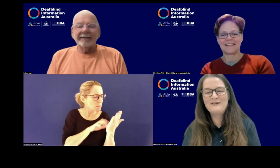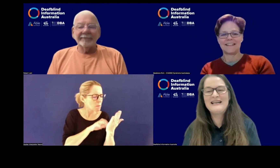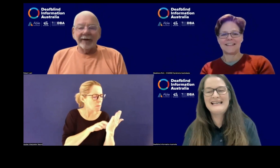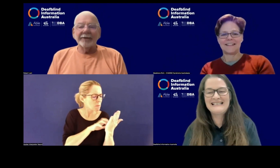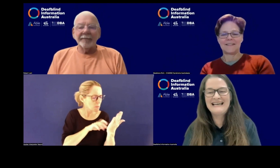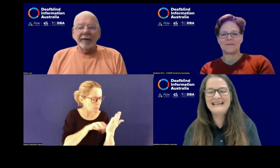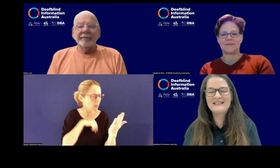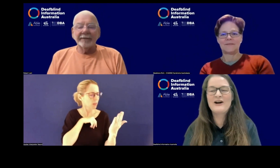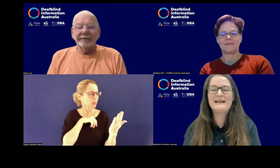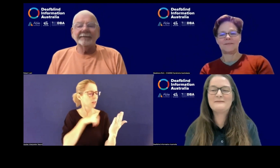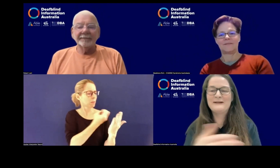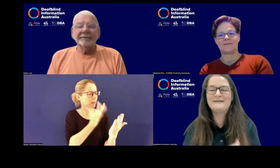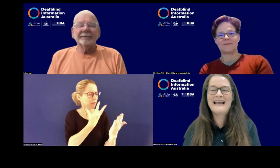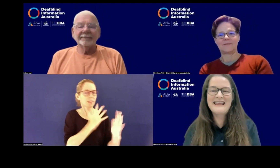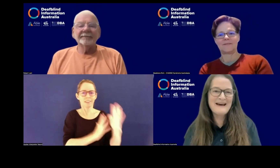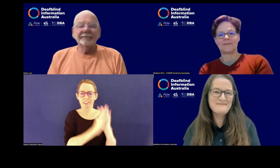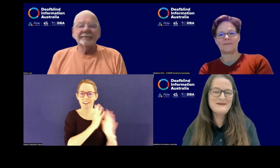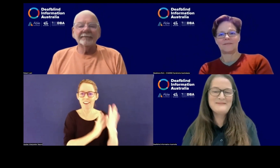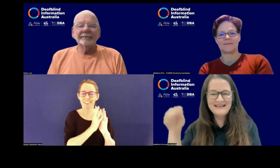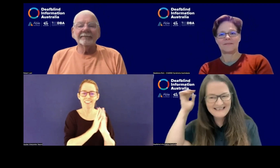days later trying to recreate that moment.